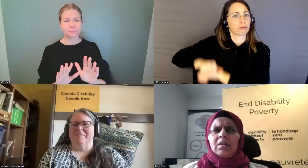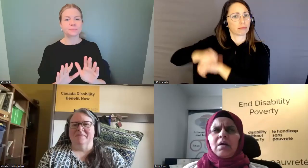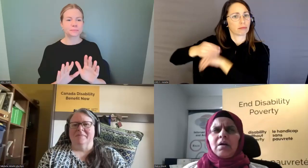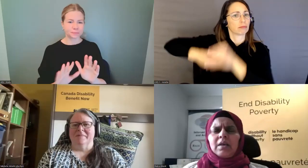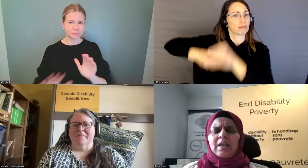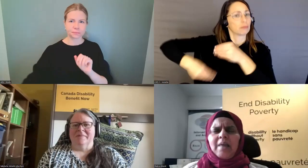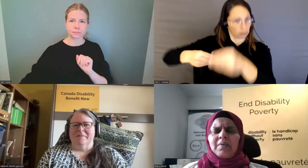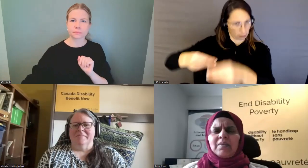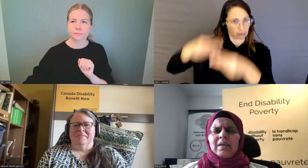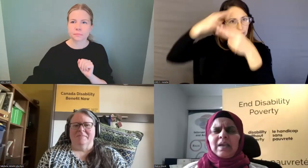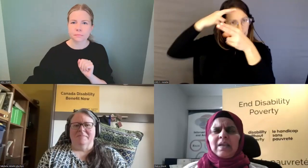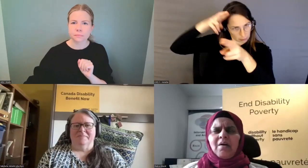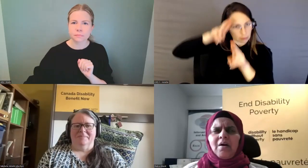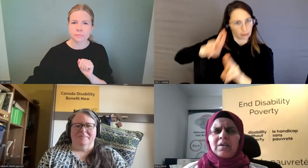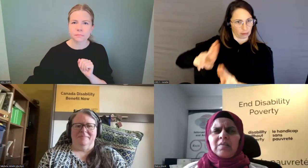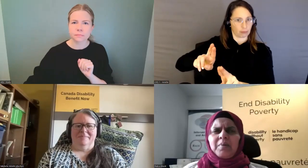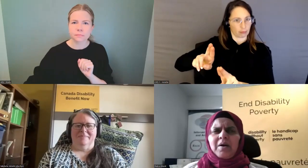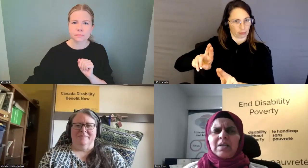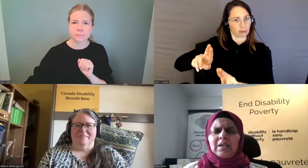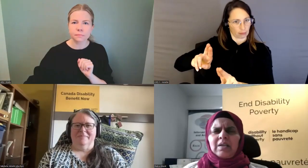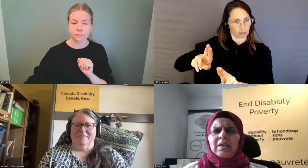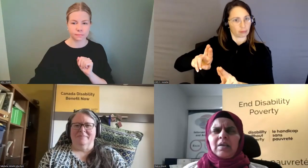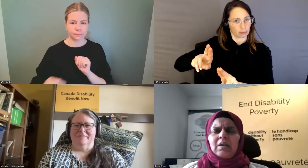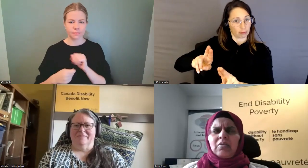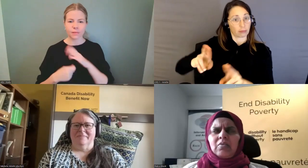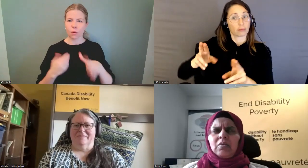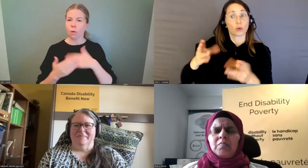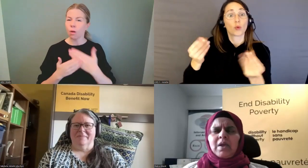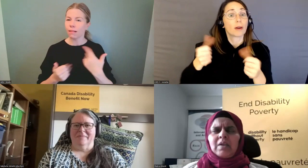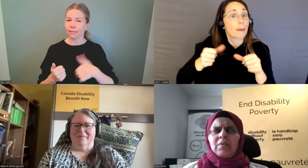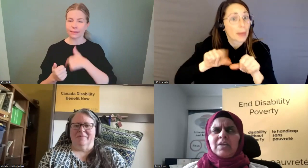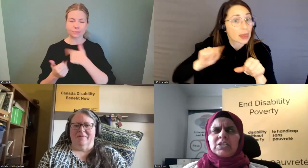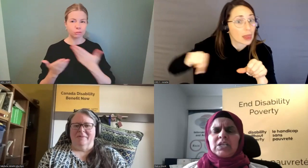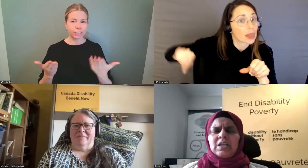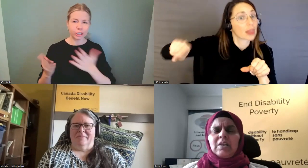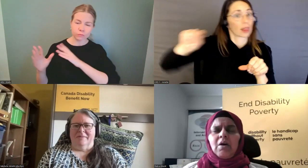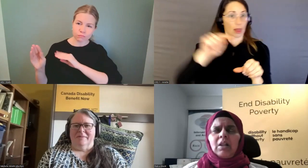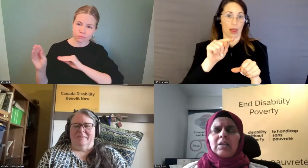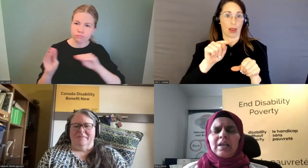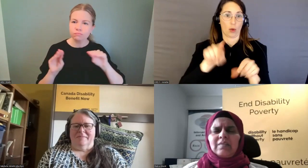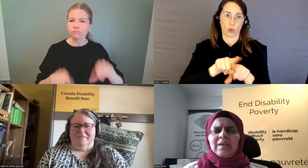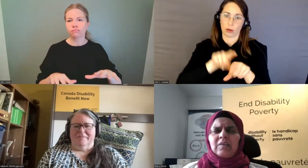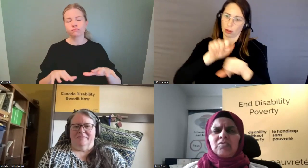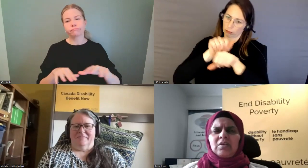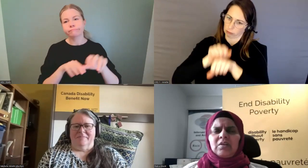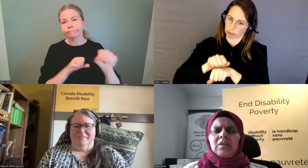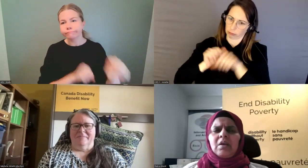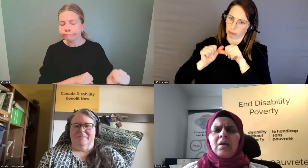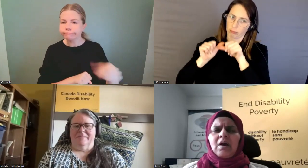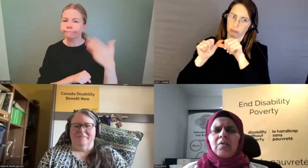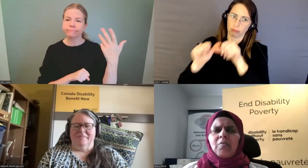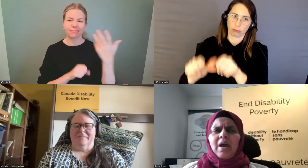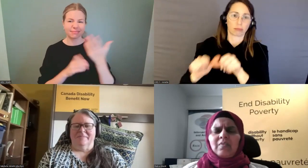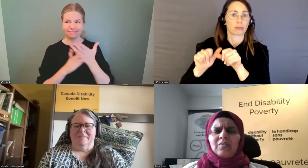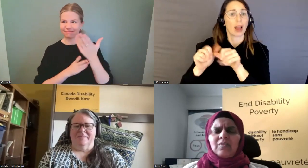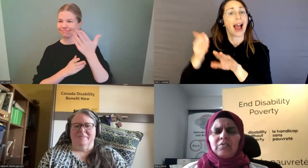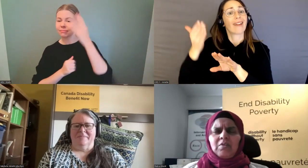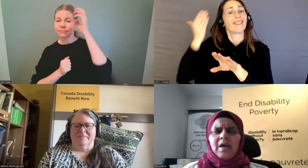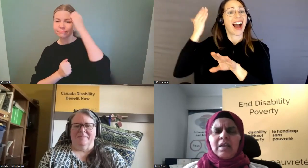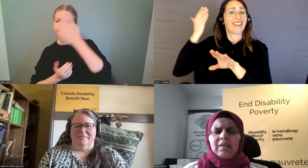INHABITING AND OCCUPYING THROUGH MIGRATION AND COLONIZATION ACROSS TURTLE ISLAND.